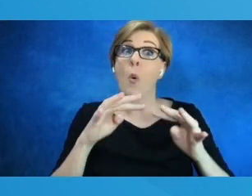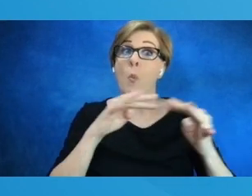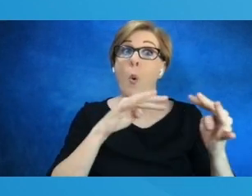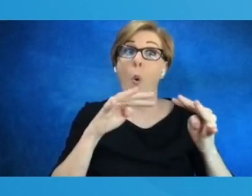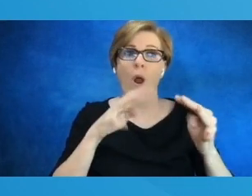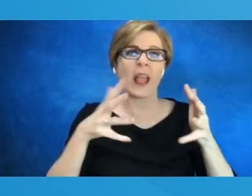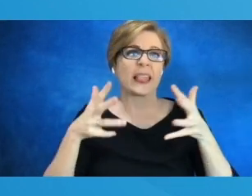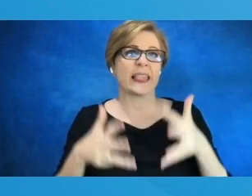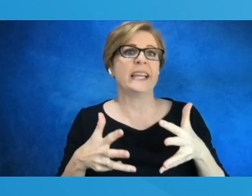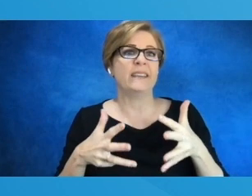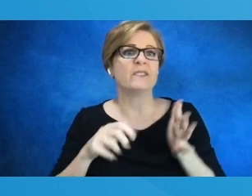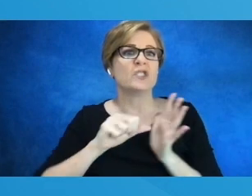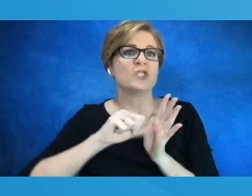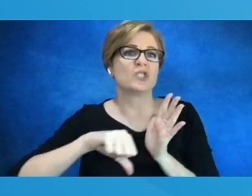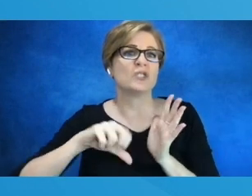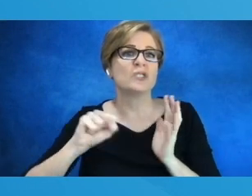The use of the word scars is really interesting.